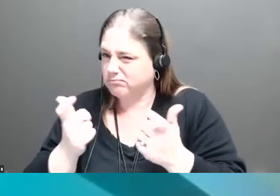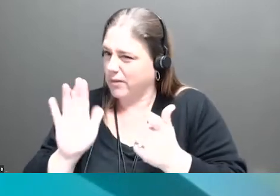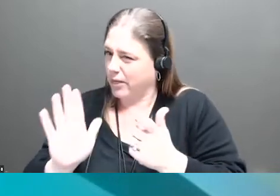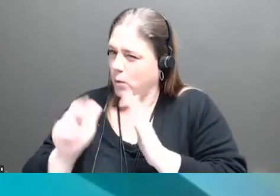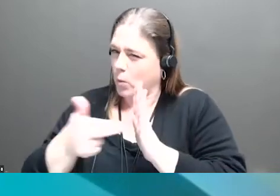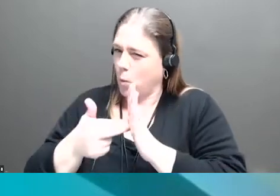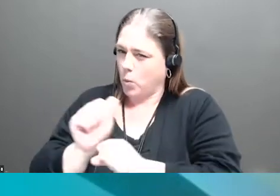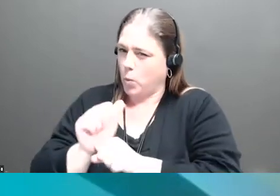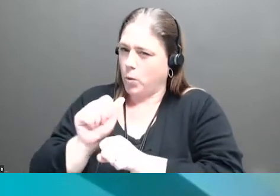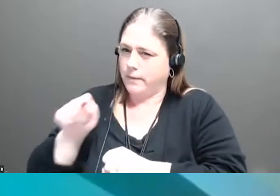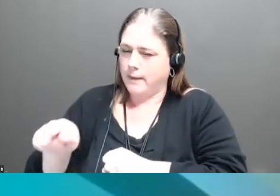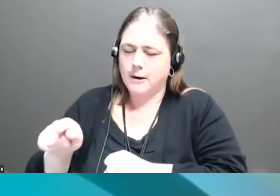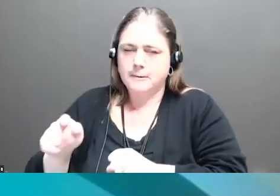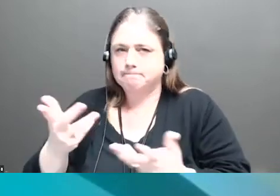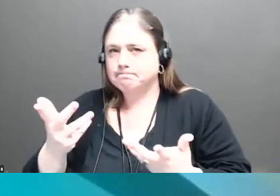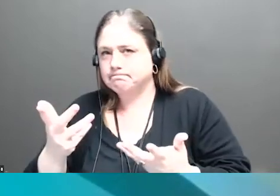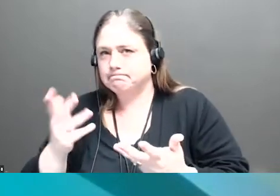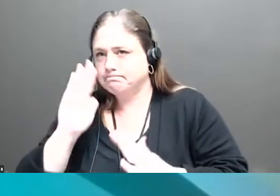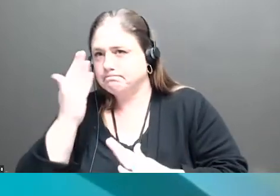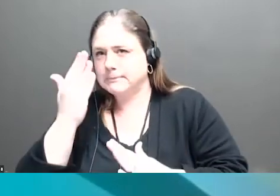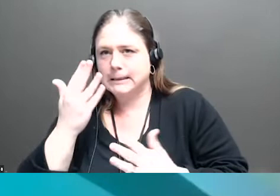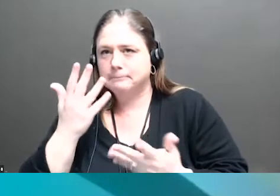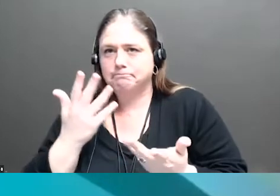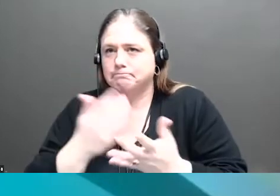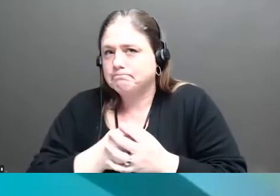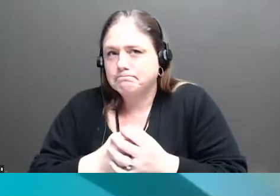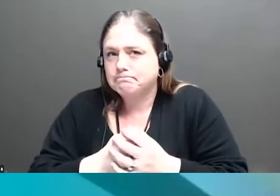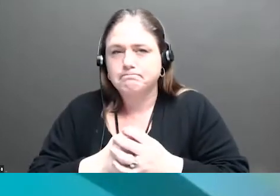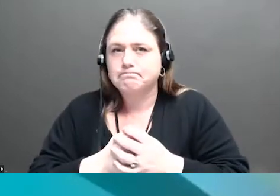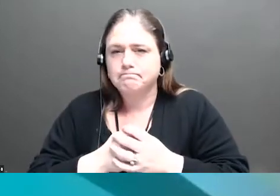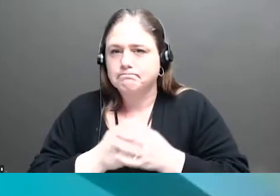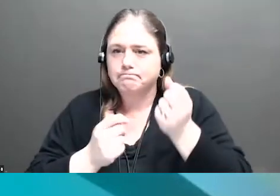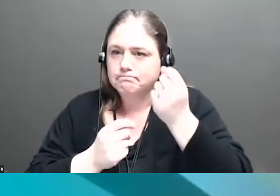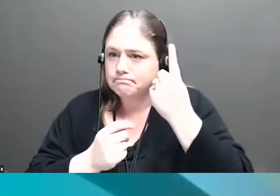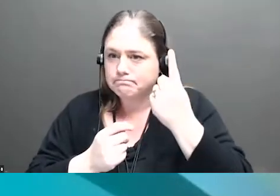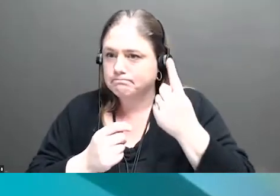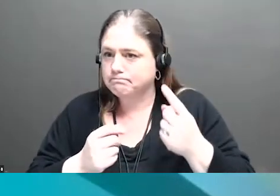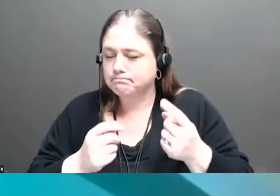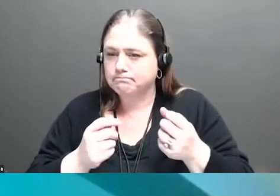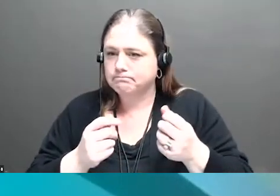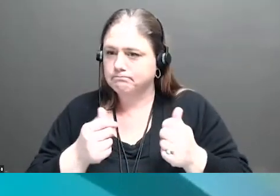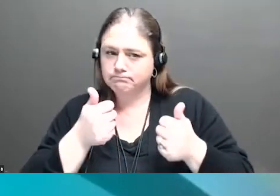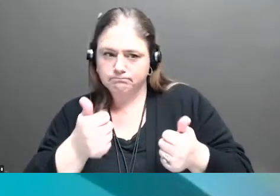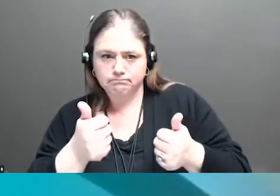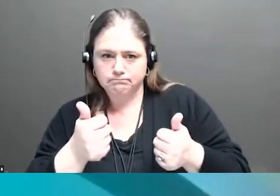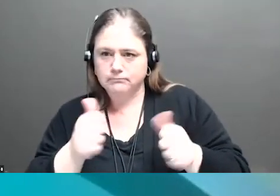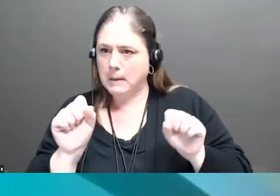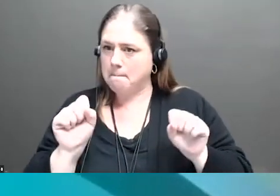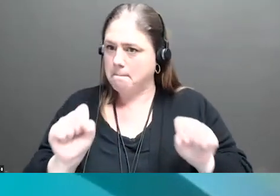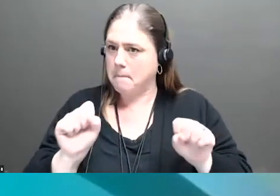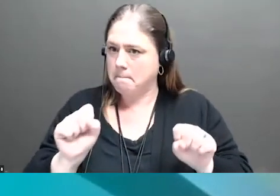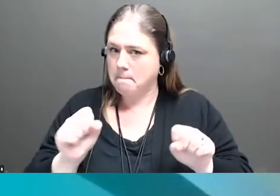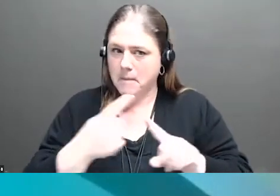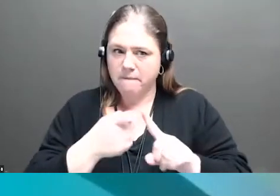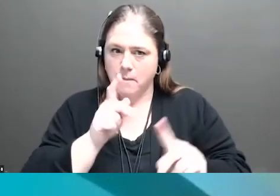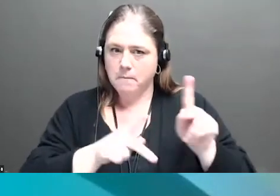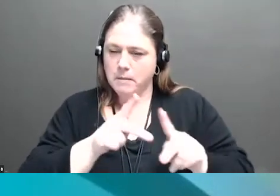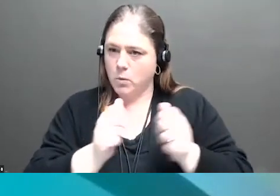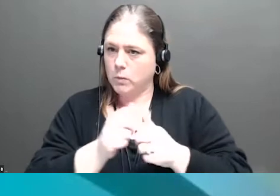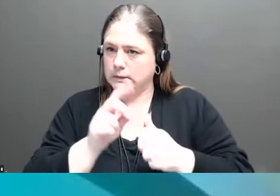of the assets, the values, the capabilities of job seekers with disabilities. So as a result,